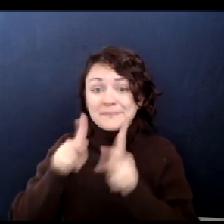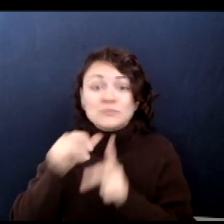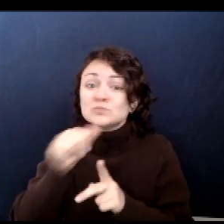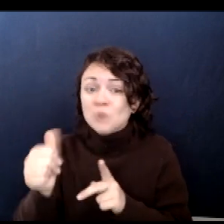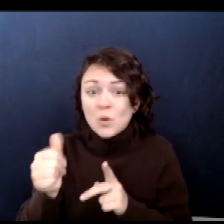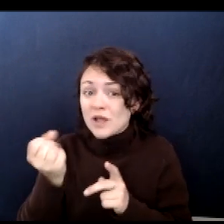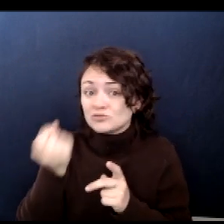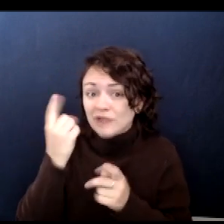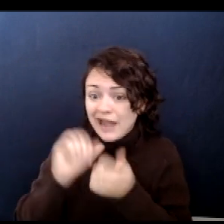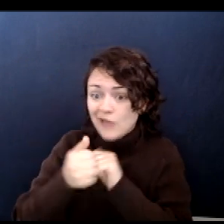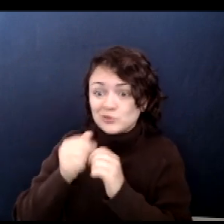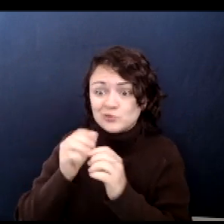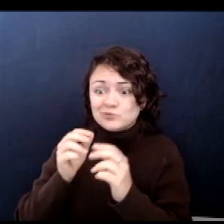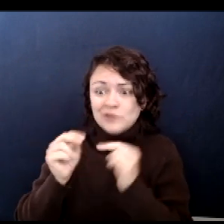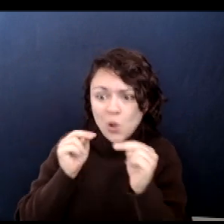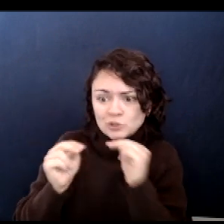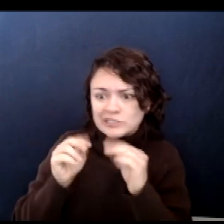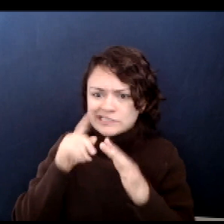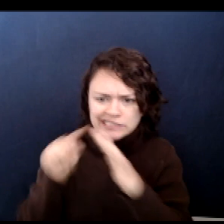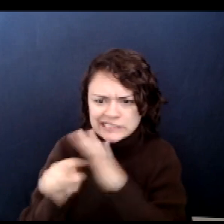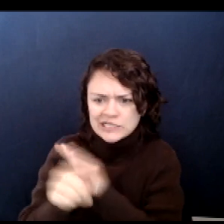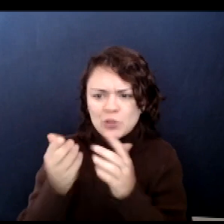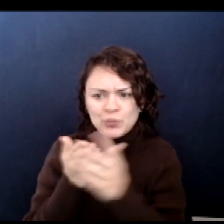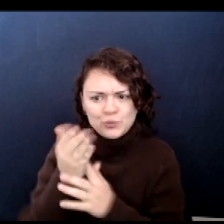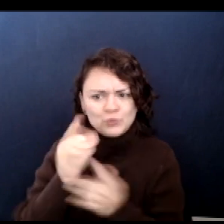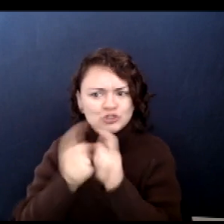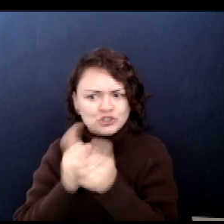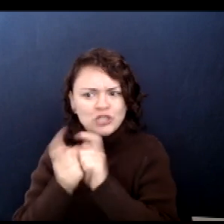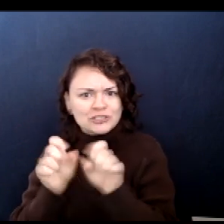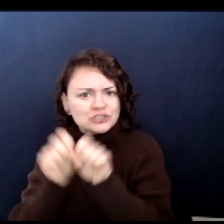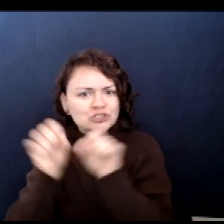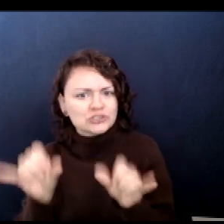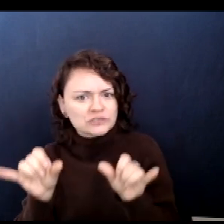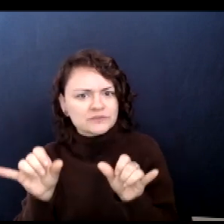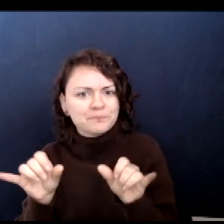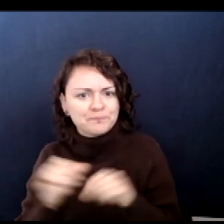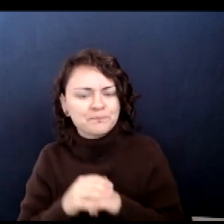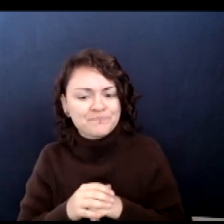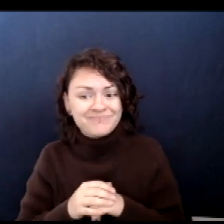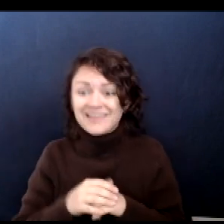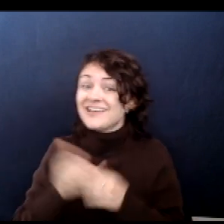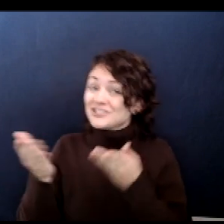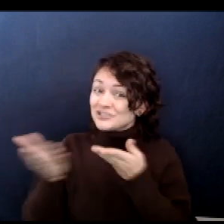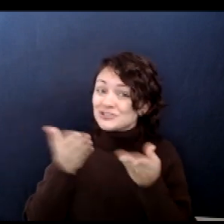I think these service navigators made things very difficult to understand even